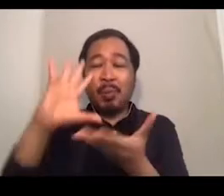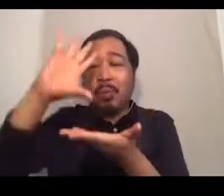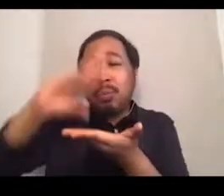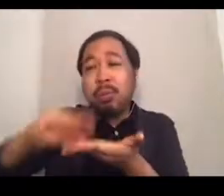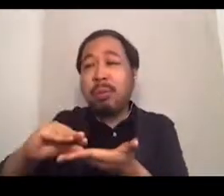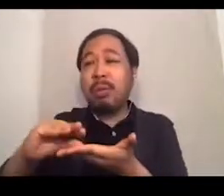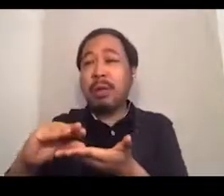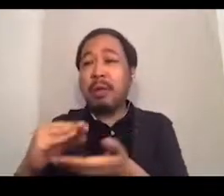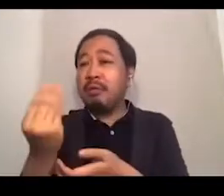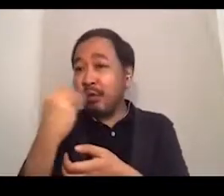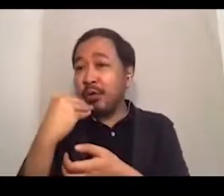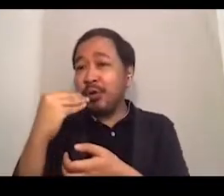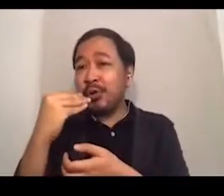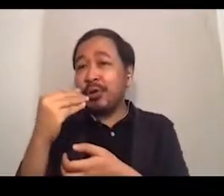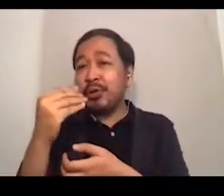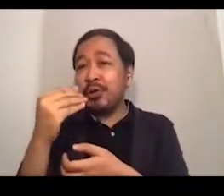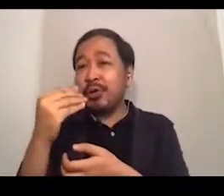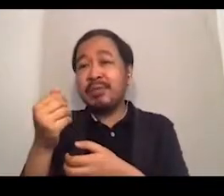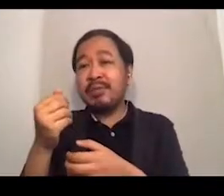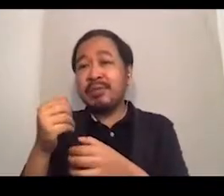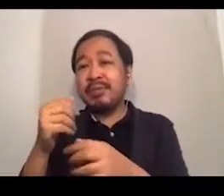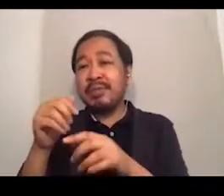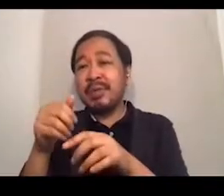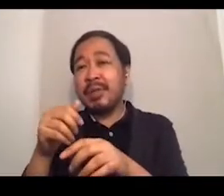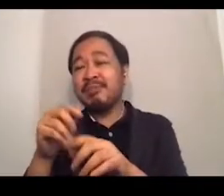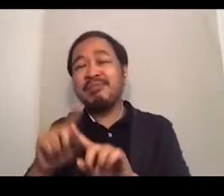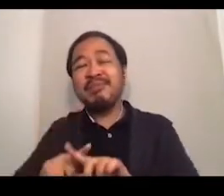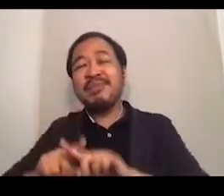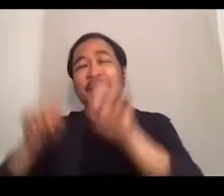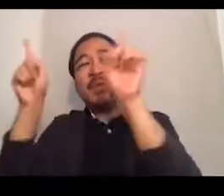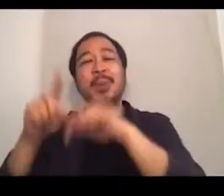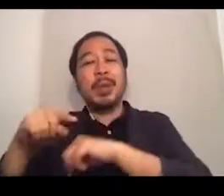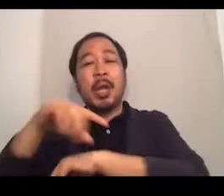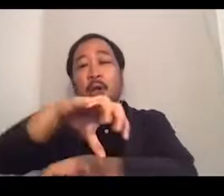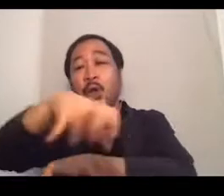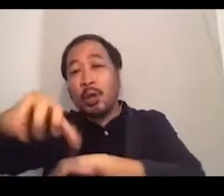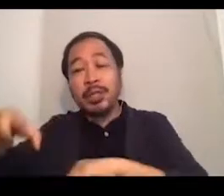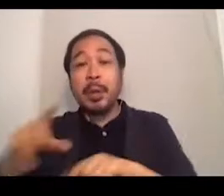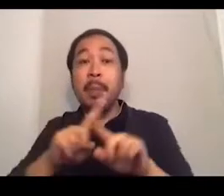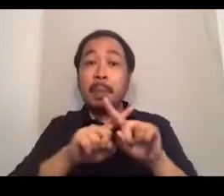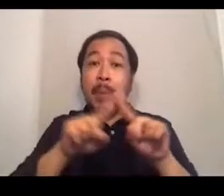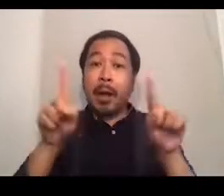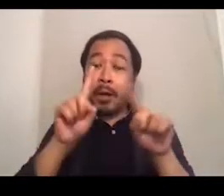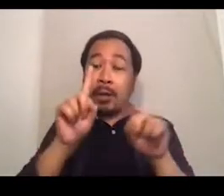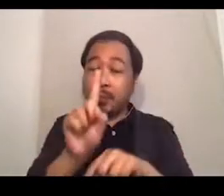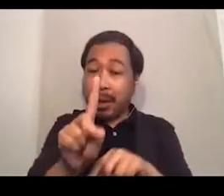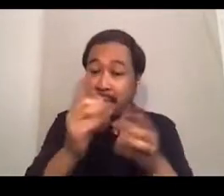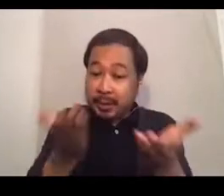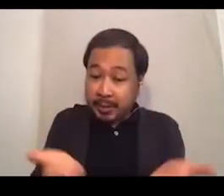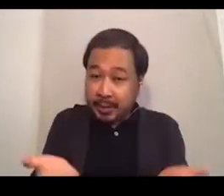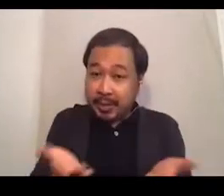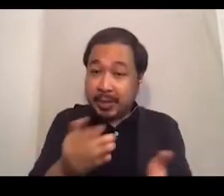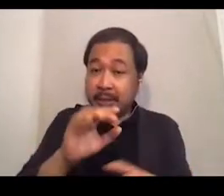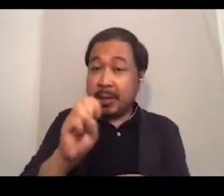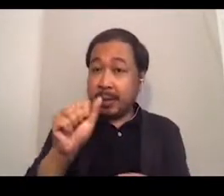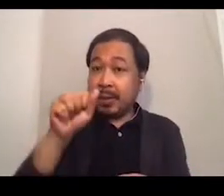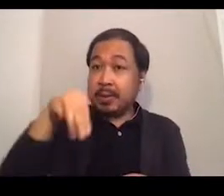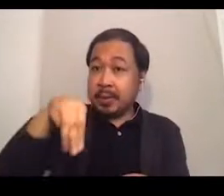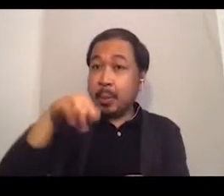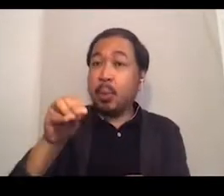We are planning our outreach programme from next week, Wednesday, and we are also targeting people with disabilities.